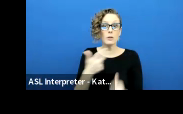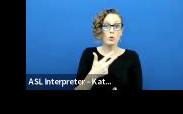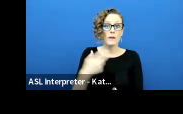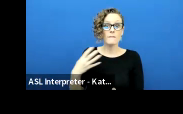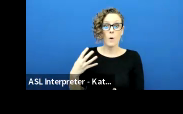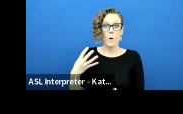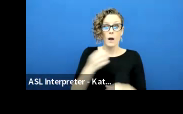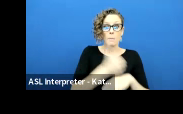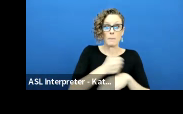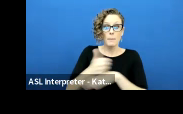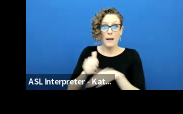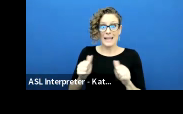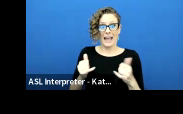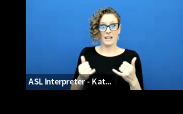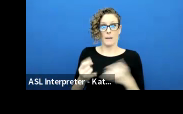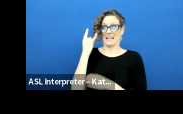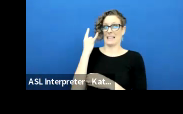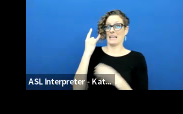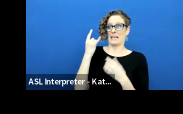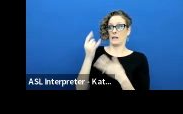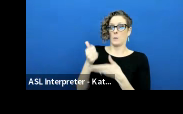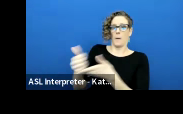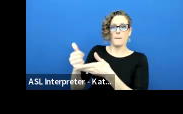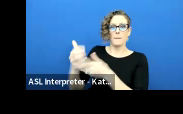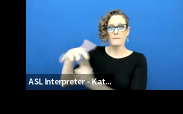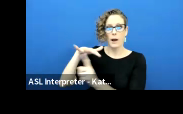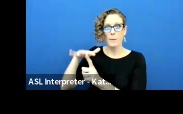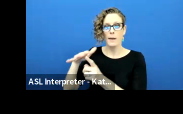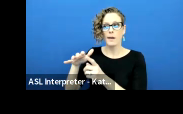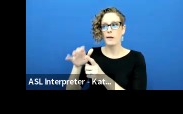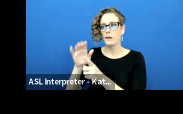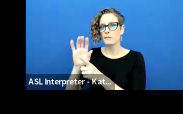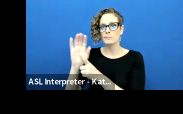that that person's environmental condition or life better right so sometimes it's what